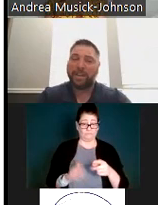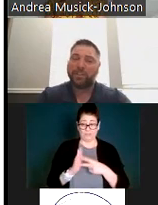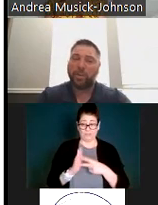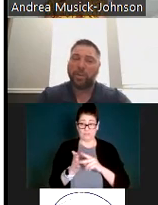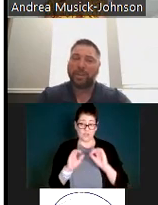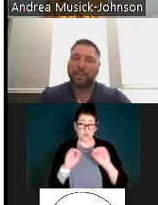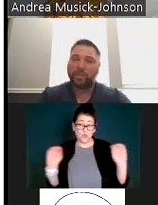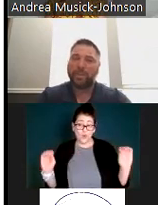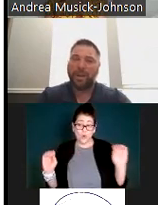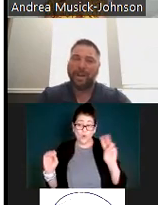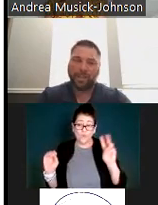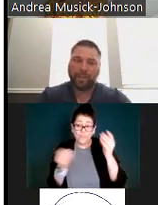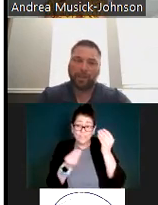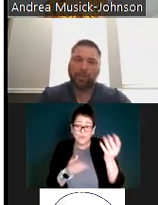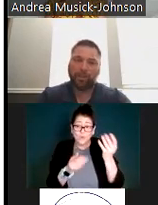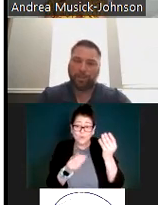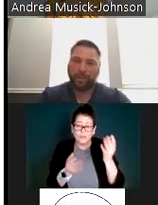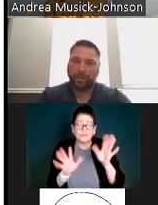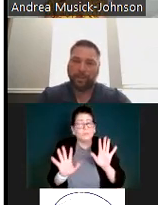but they just don't currently use the VINE software to do their notifications.